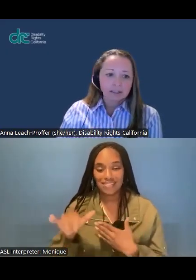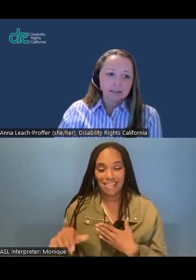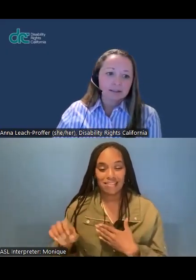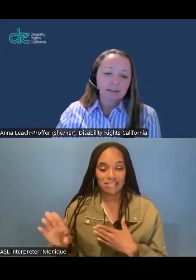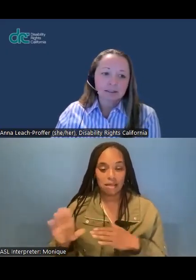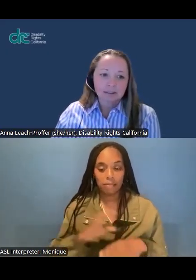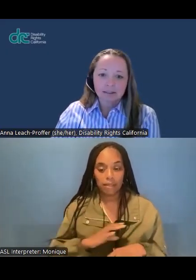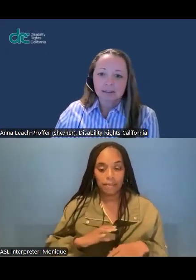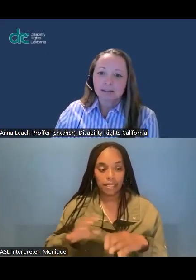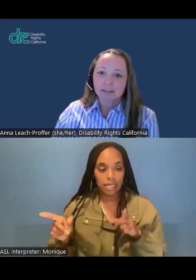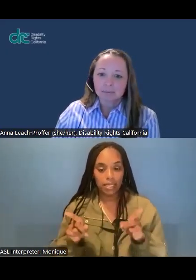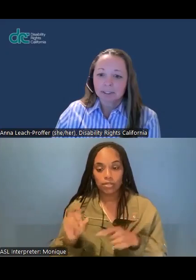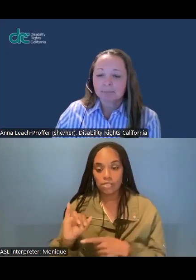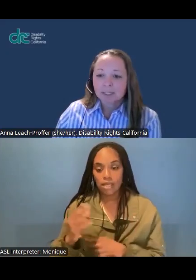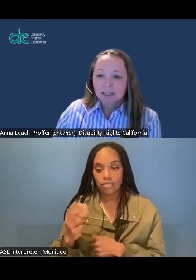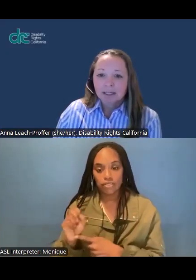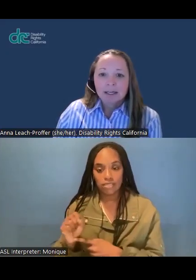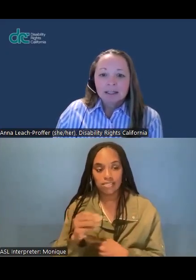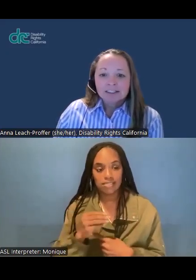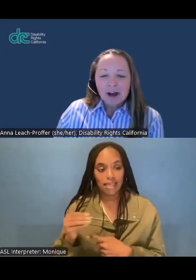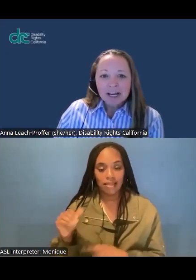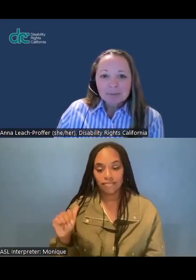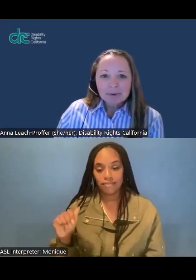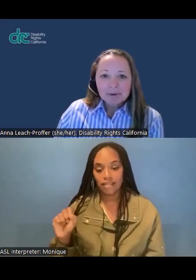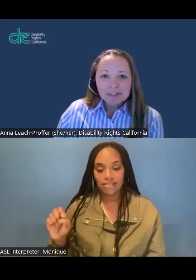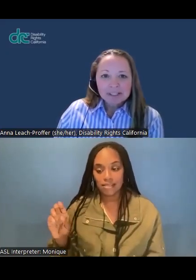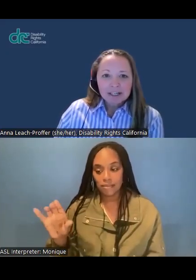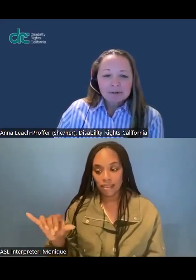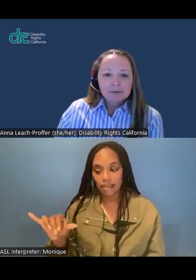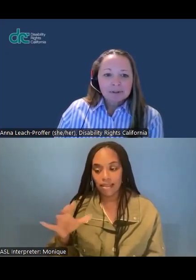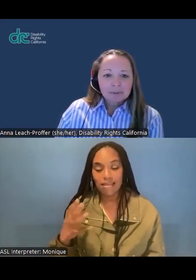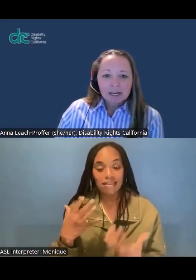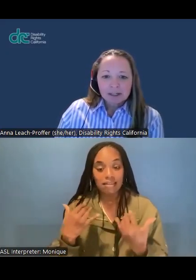IHSS in the Assembly. So, I am going to now turn it back